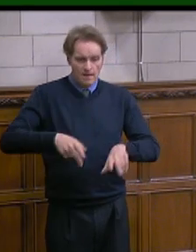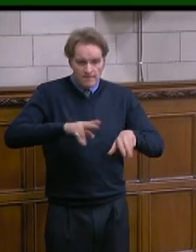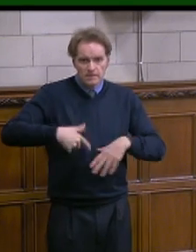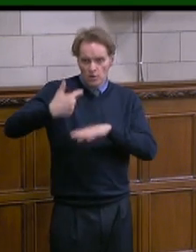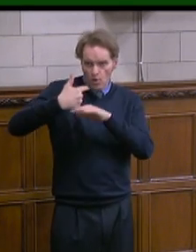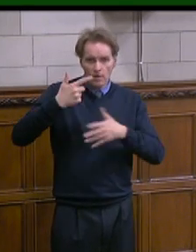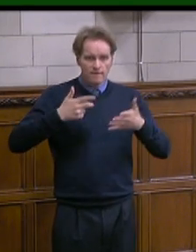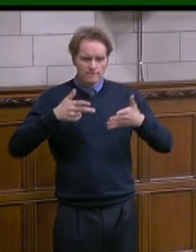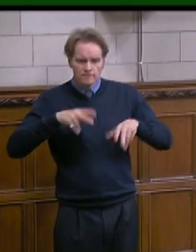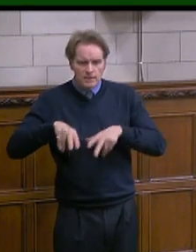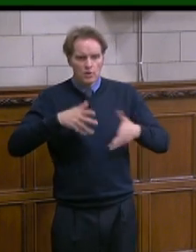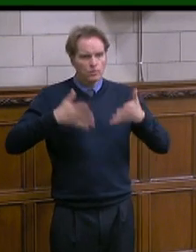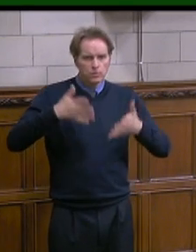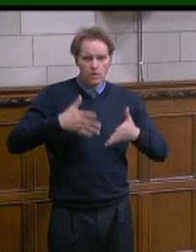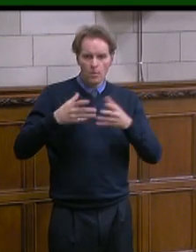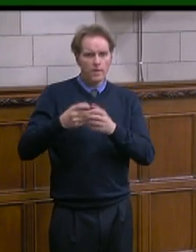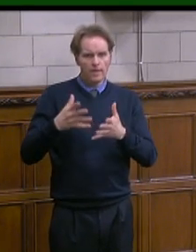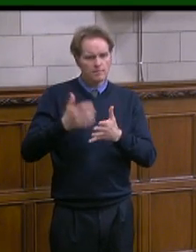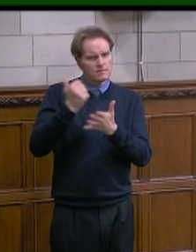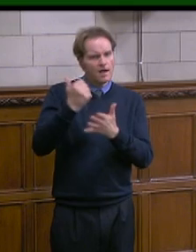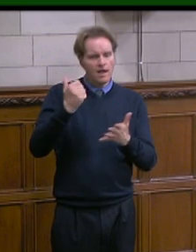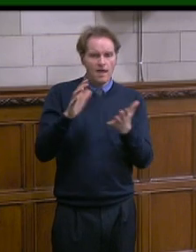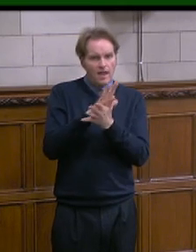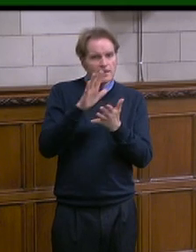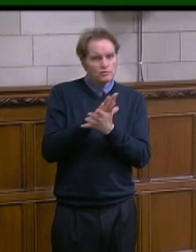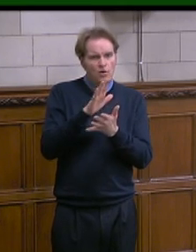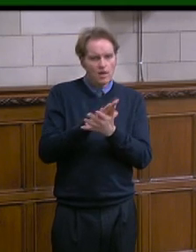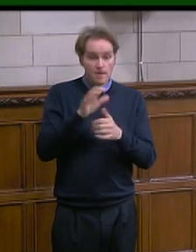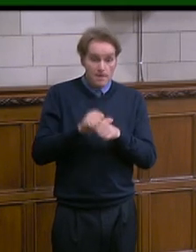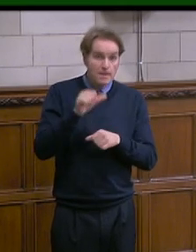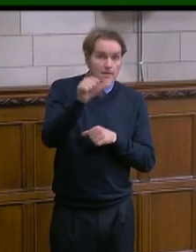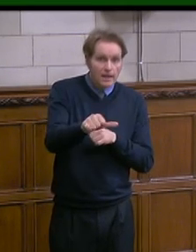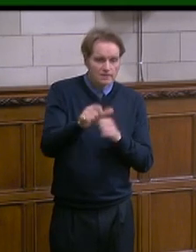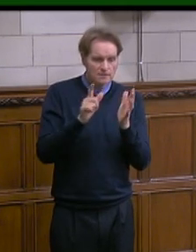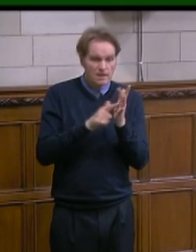I look forward to the next one —maybe Wayne, Lizzie and I could do it. That would be really good.